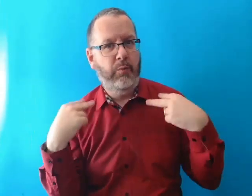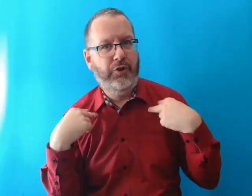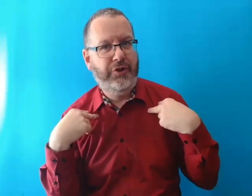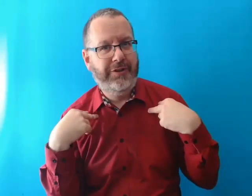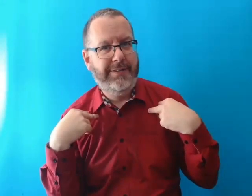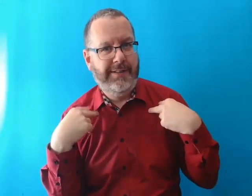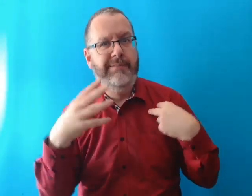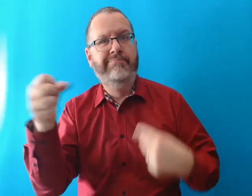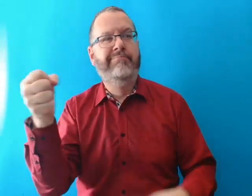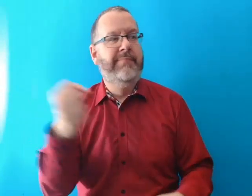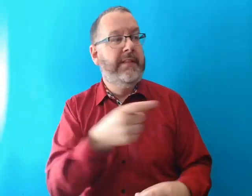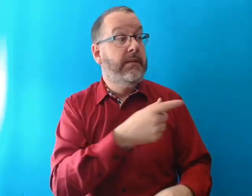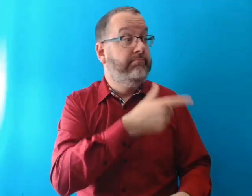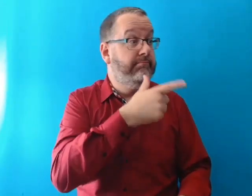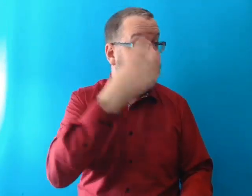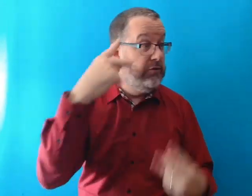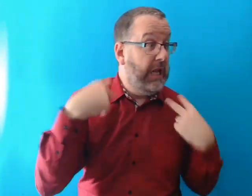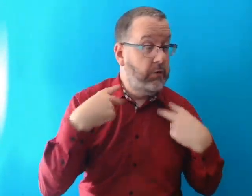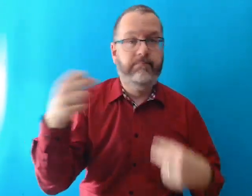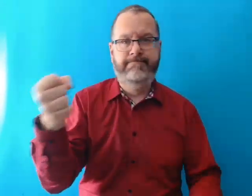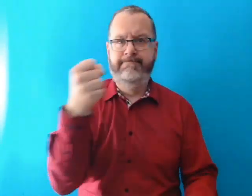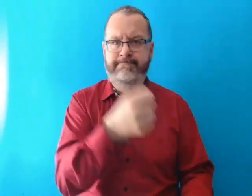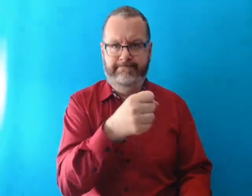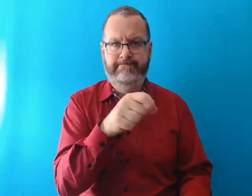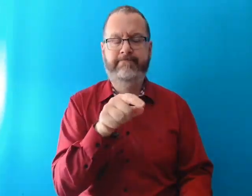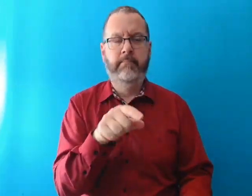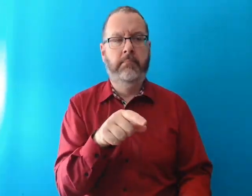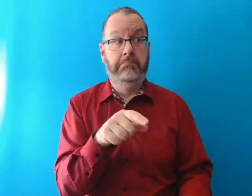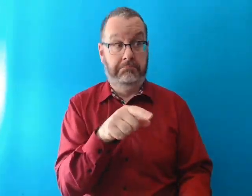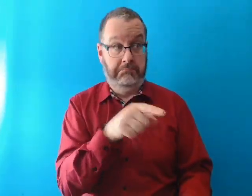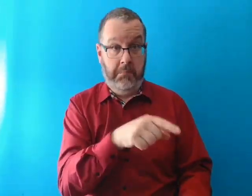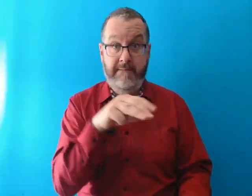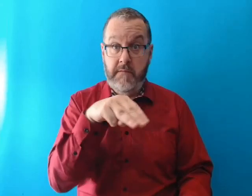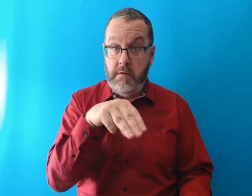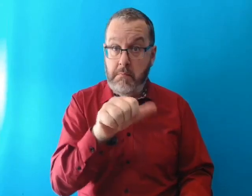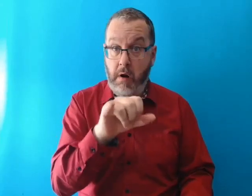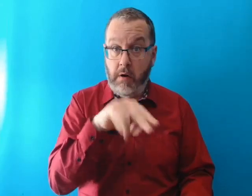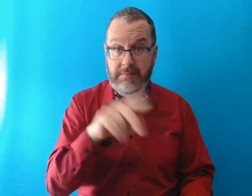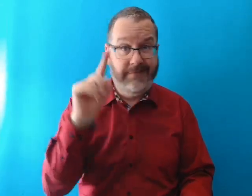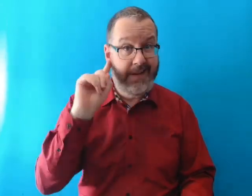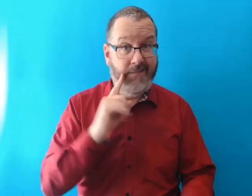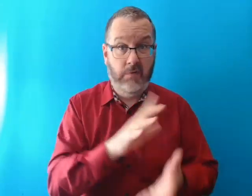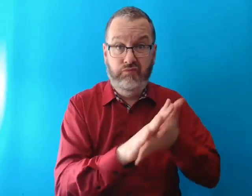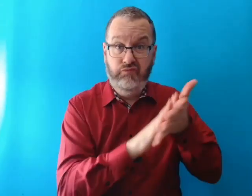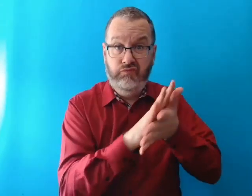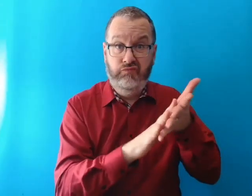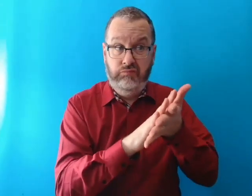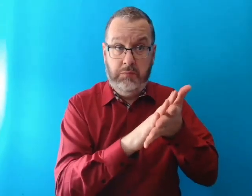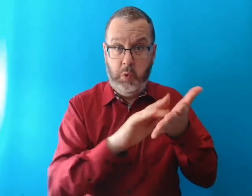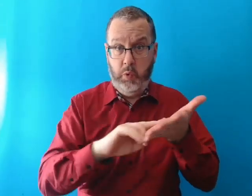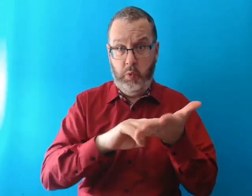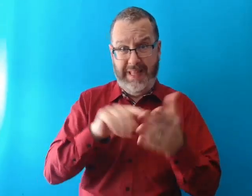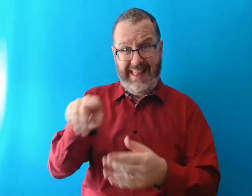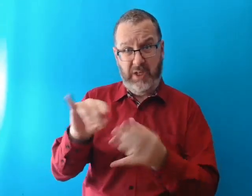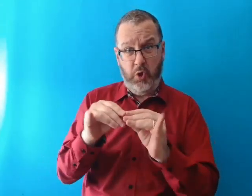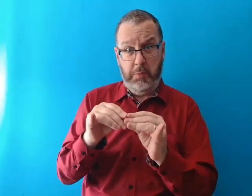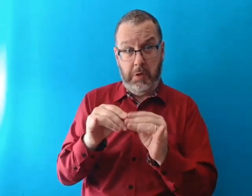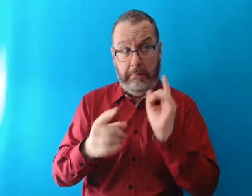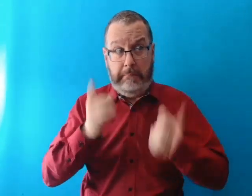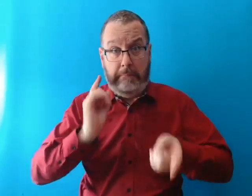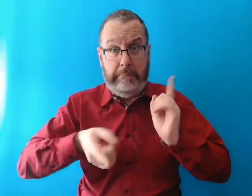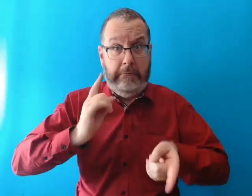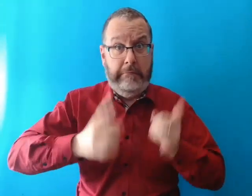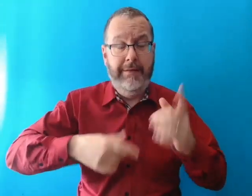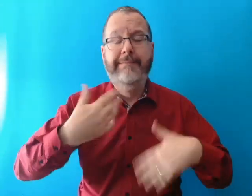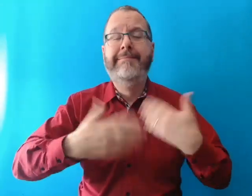was it he who would have to try and interpret?